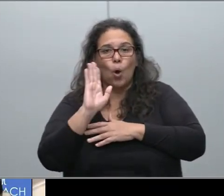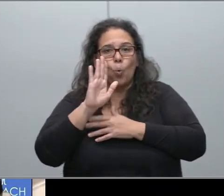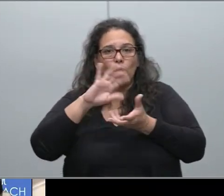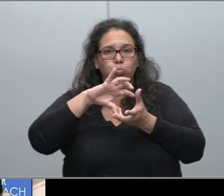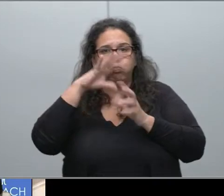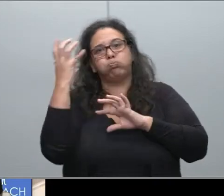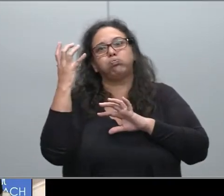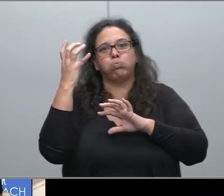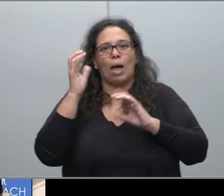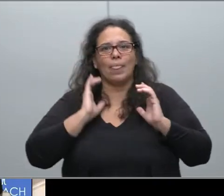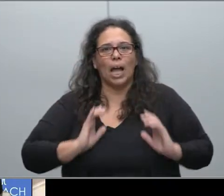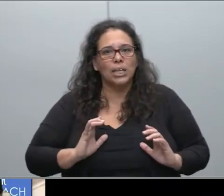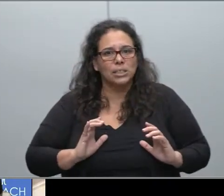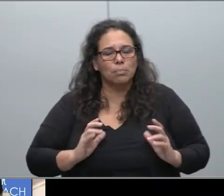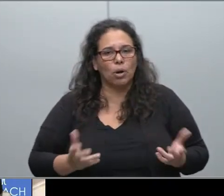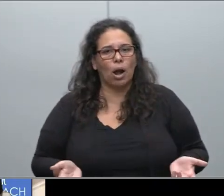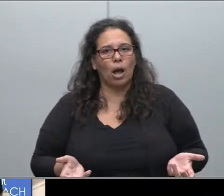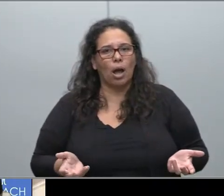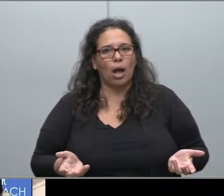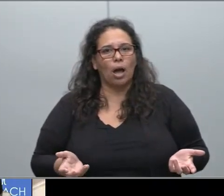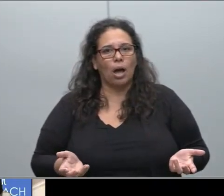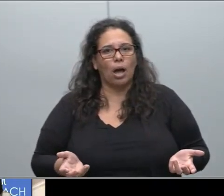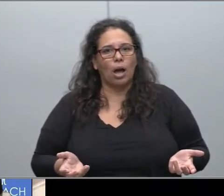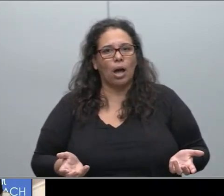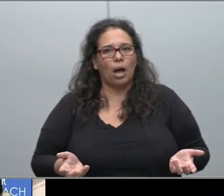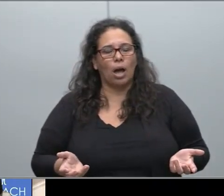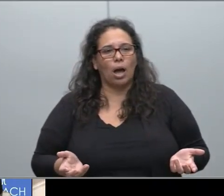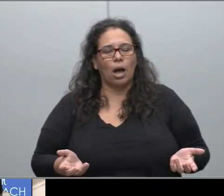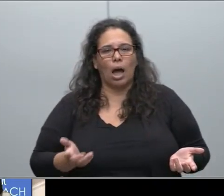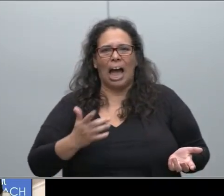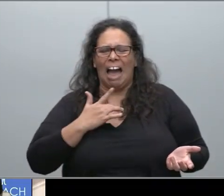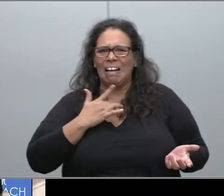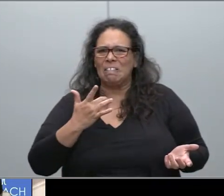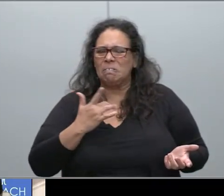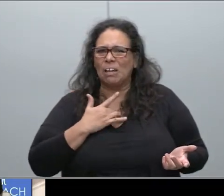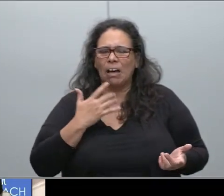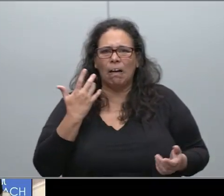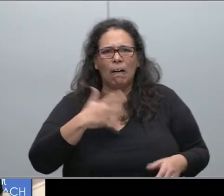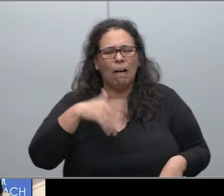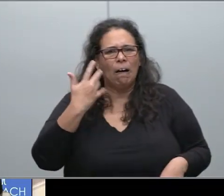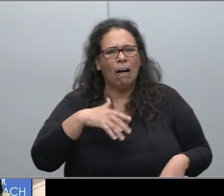Yes, because it is a city commission, we have translation available.